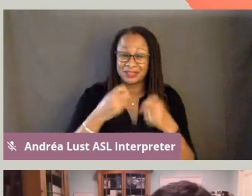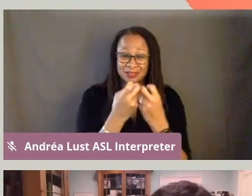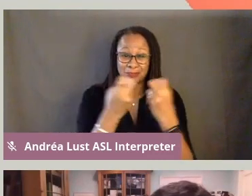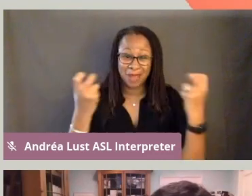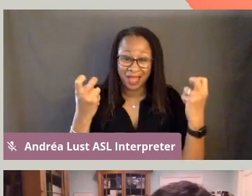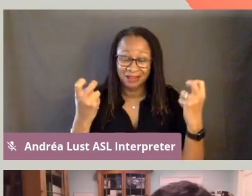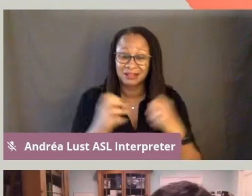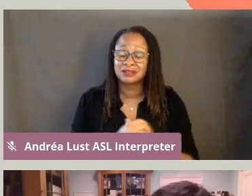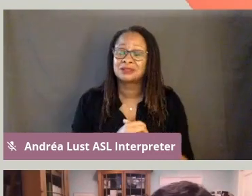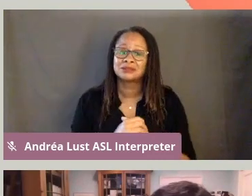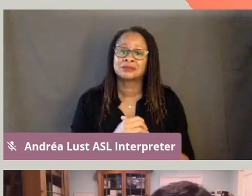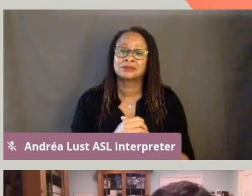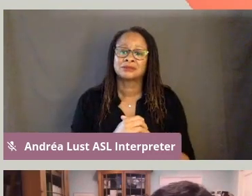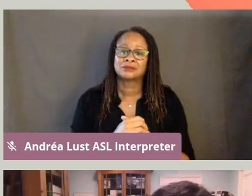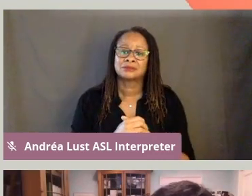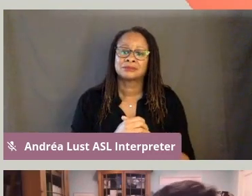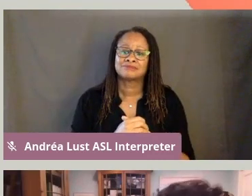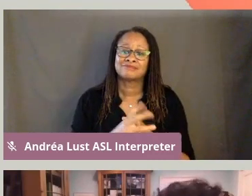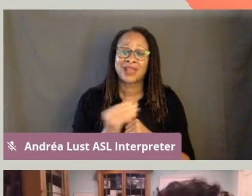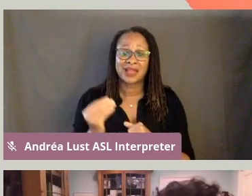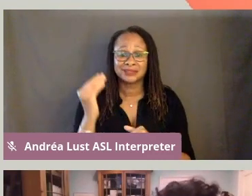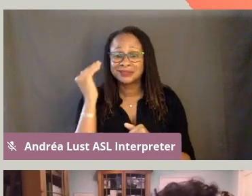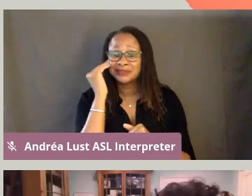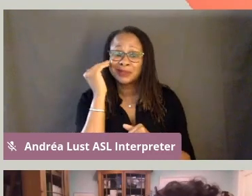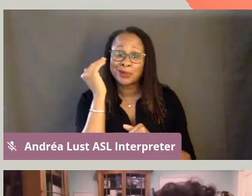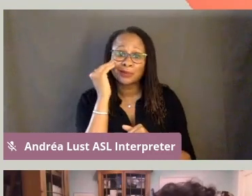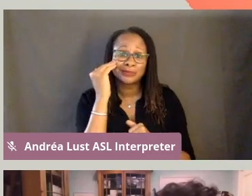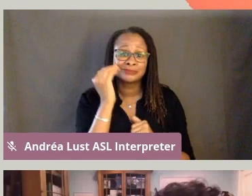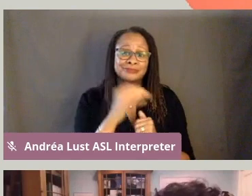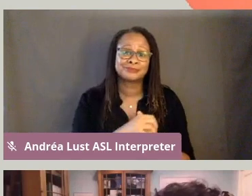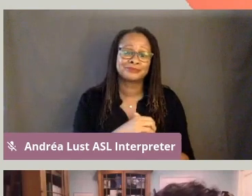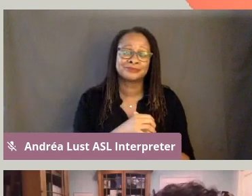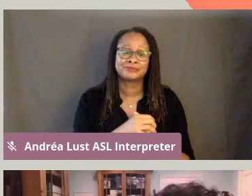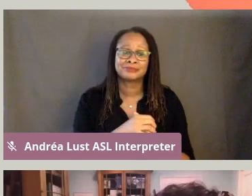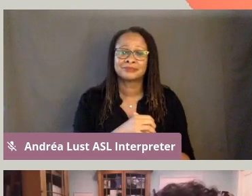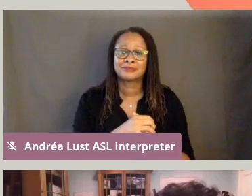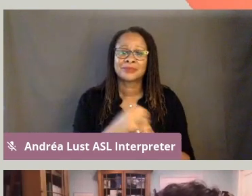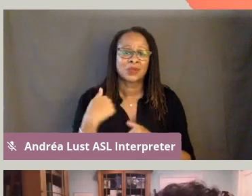And, we just don't see ourselves in our full aspects, right?